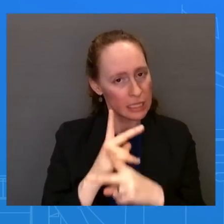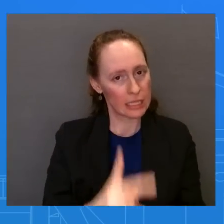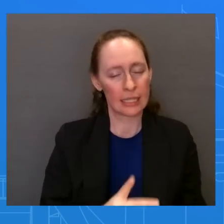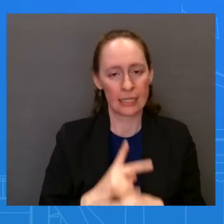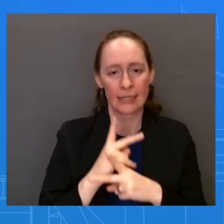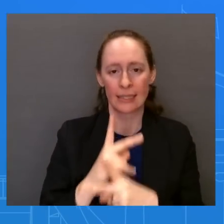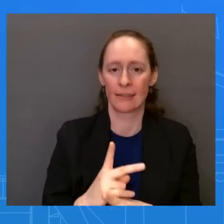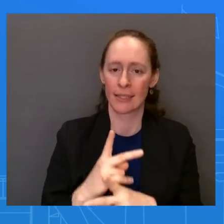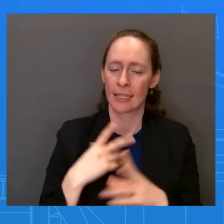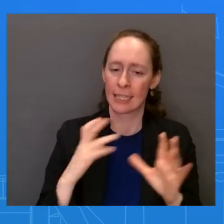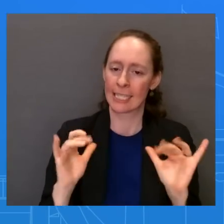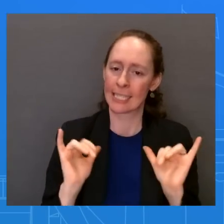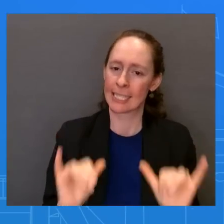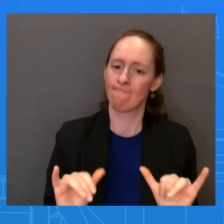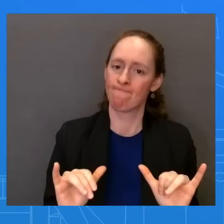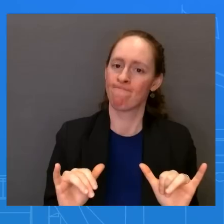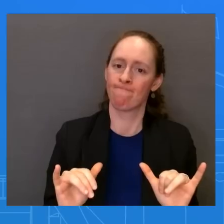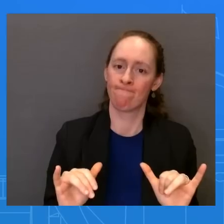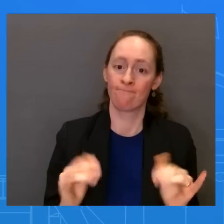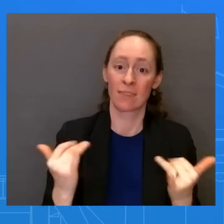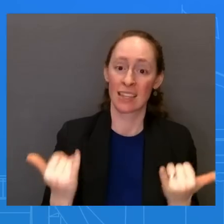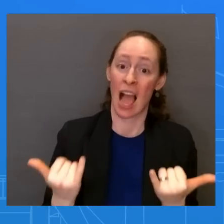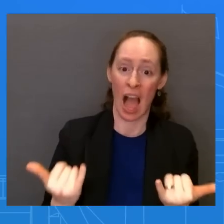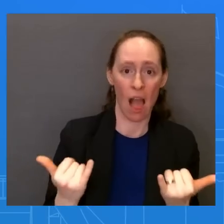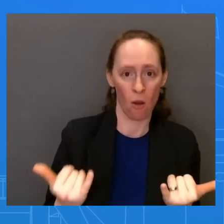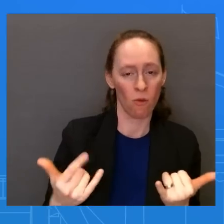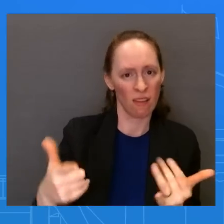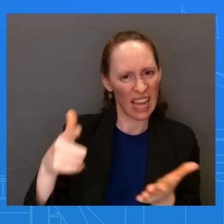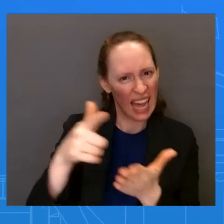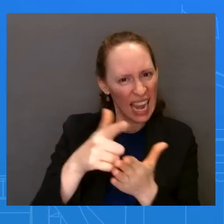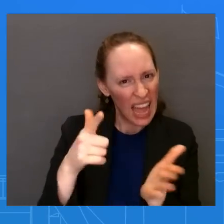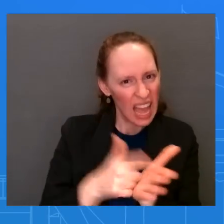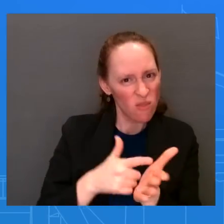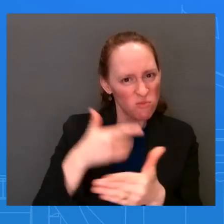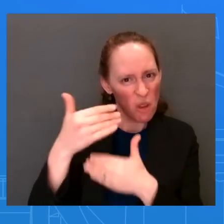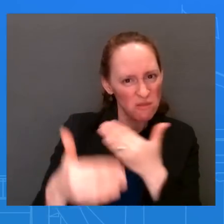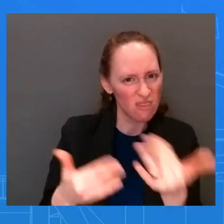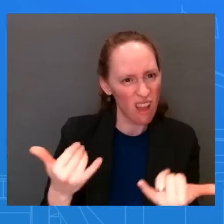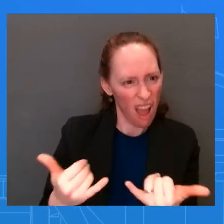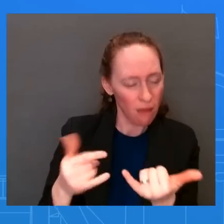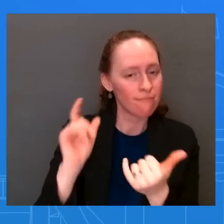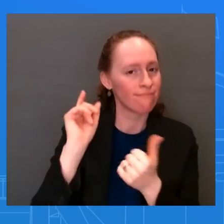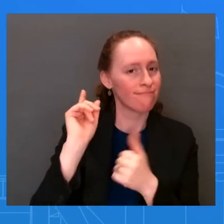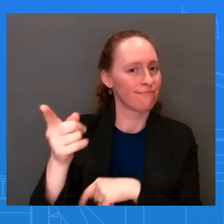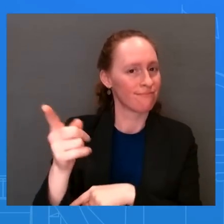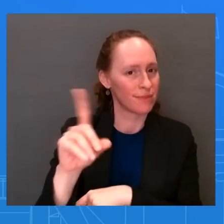There's a legal process currently happening at the Department of Justice, and I'm going to refer you to the Department of Justice